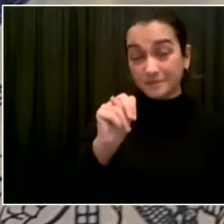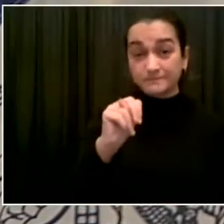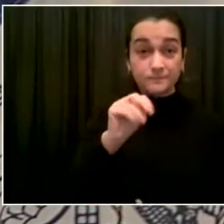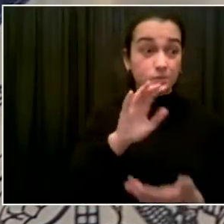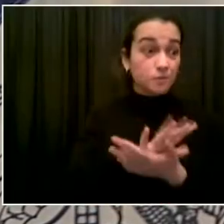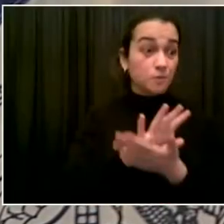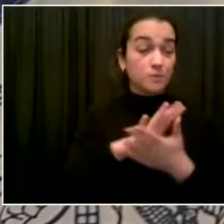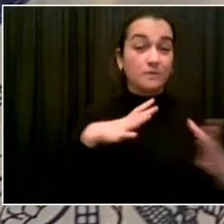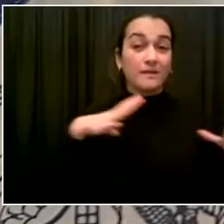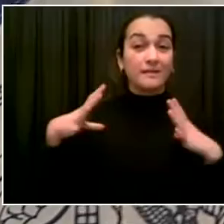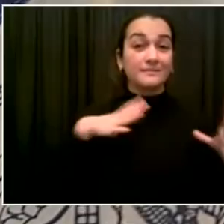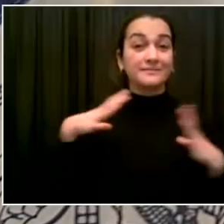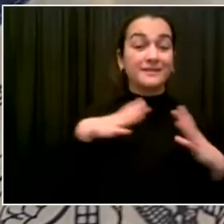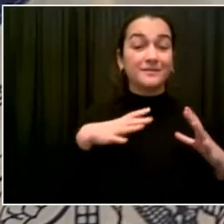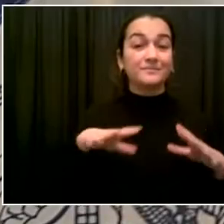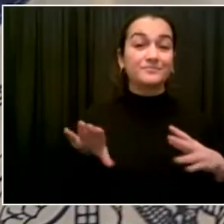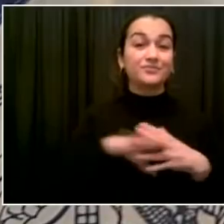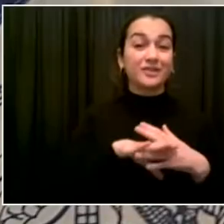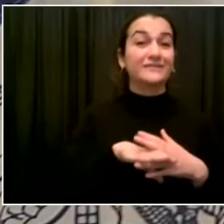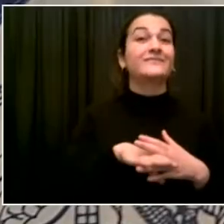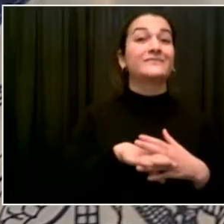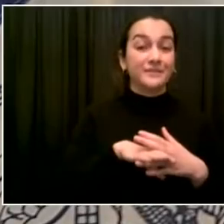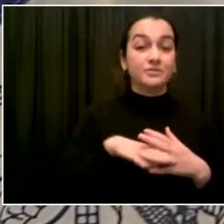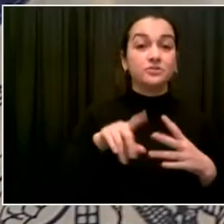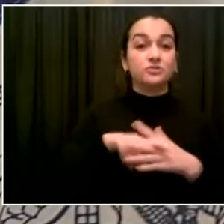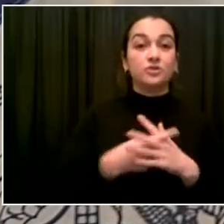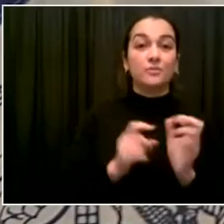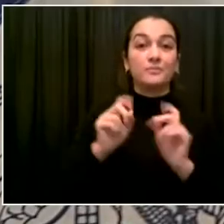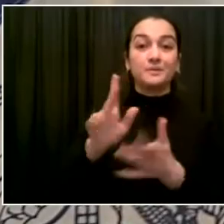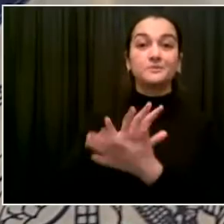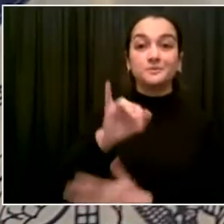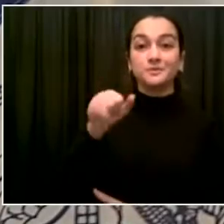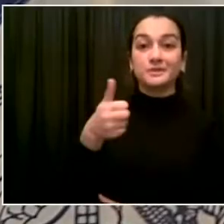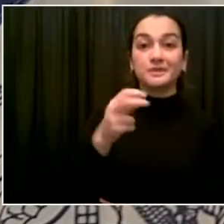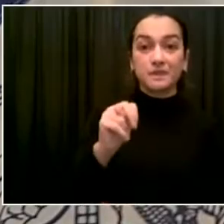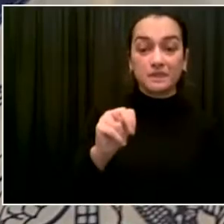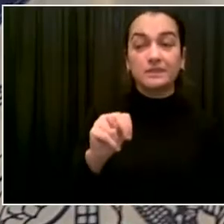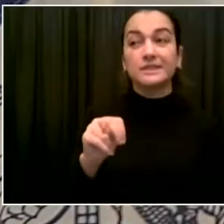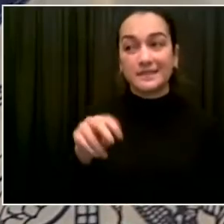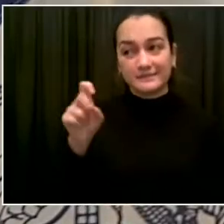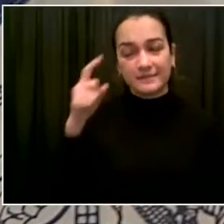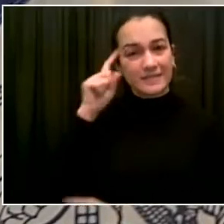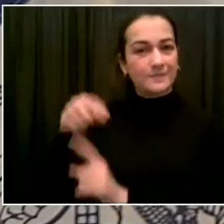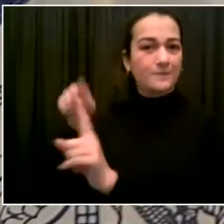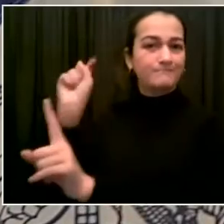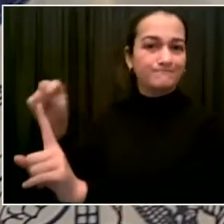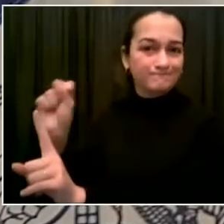COME BACK IN JANUARY. THAT WILL OVERLAP WITH SEVERAL WEEKS OF OMICRON BEINAG T